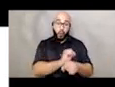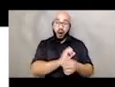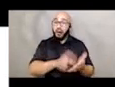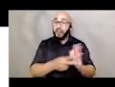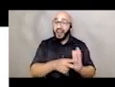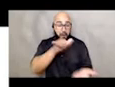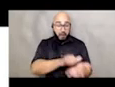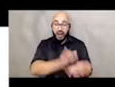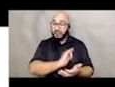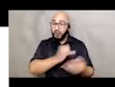Remember, you're not a robot.